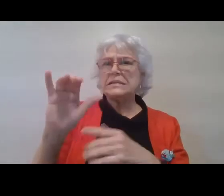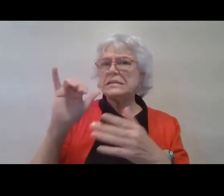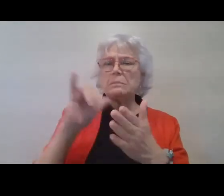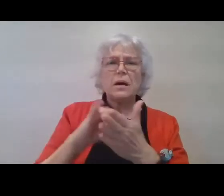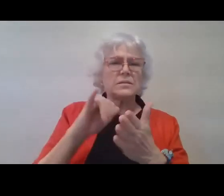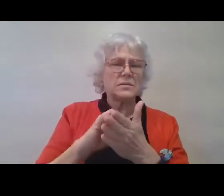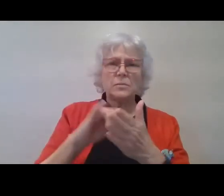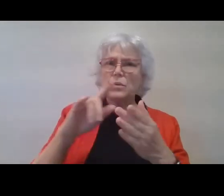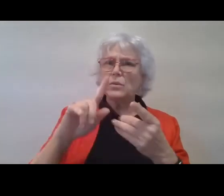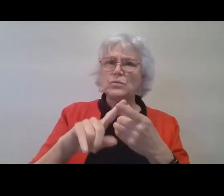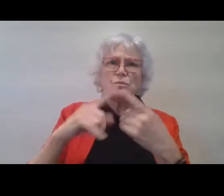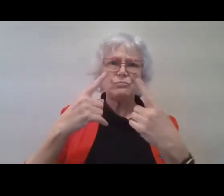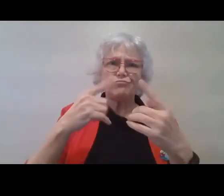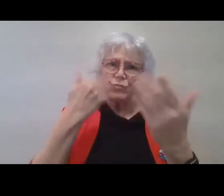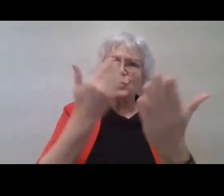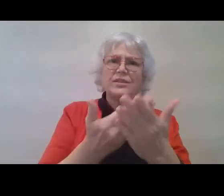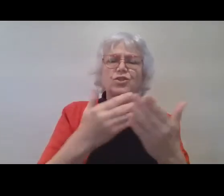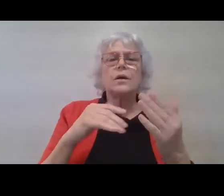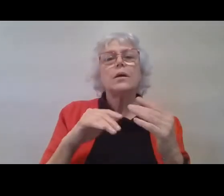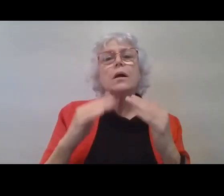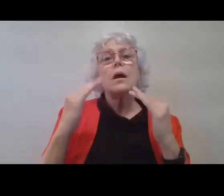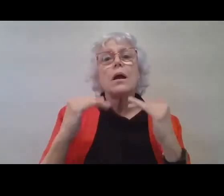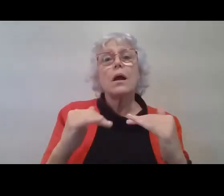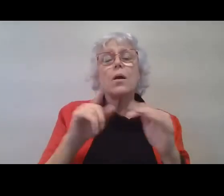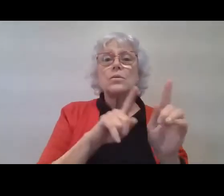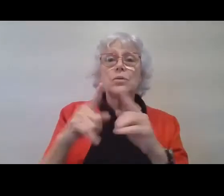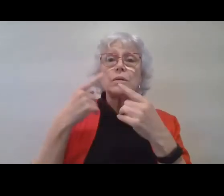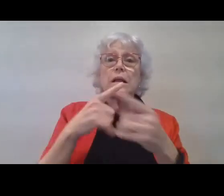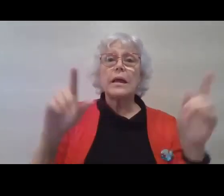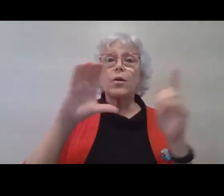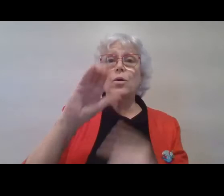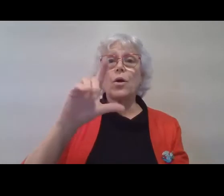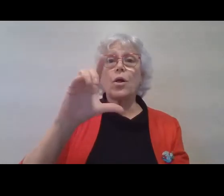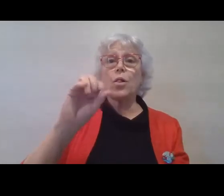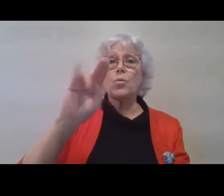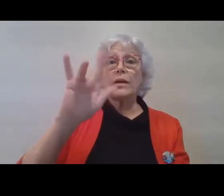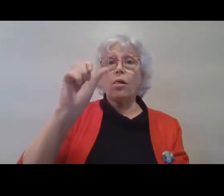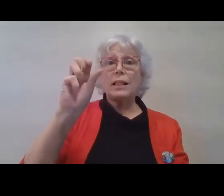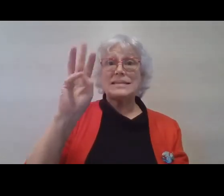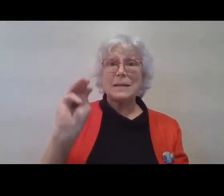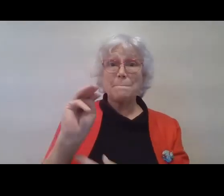The same report also declared that colonialism caused the climate crisis. Those of